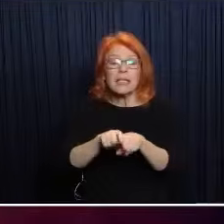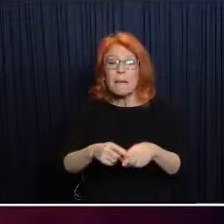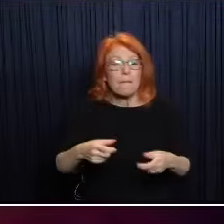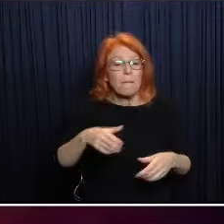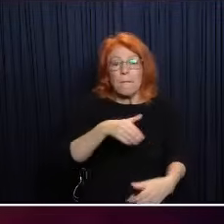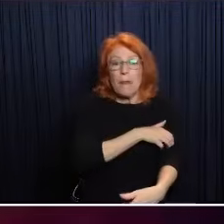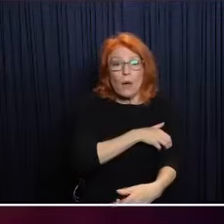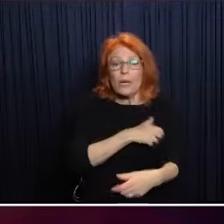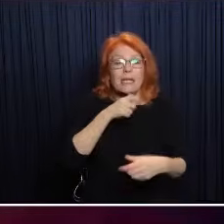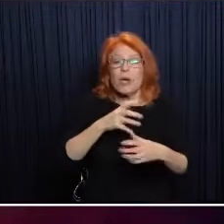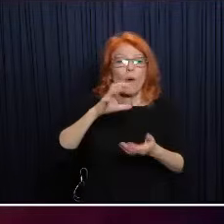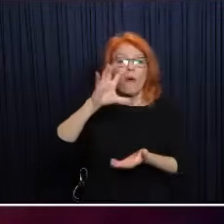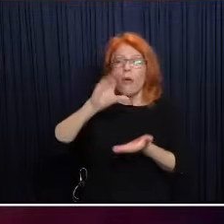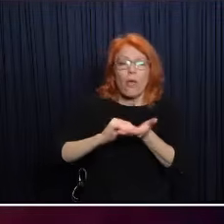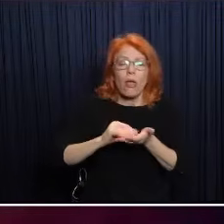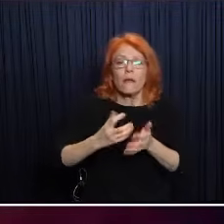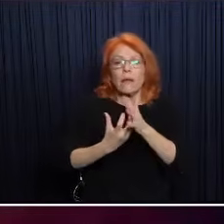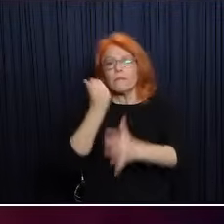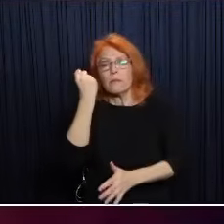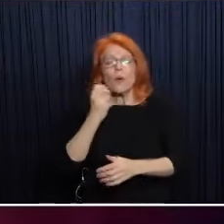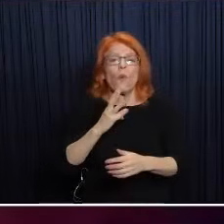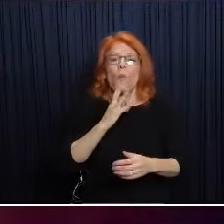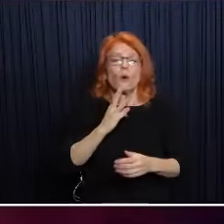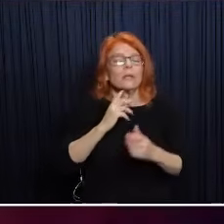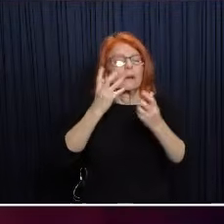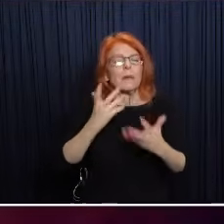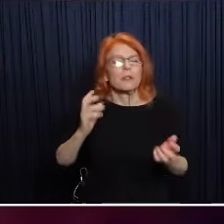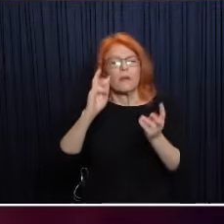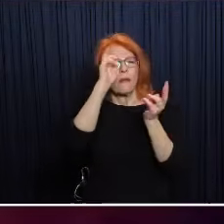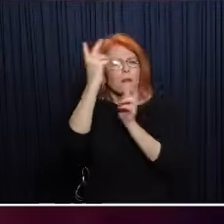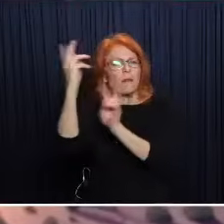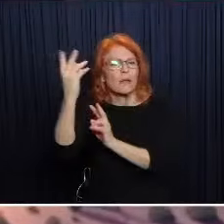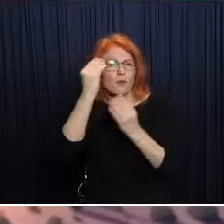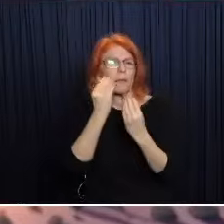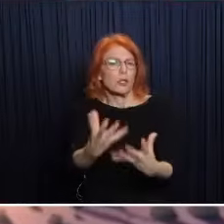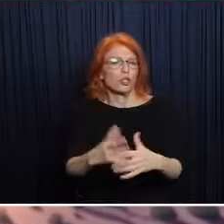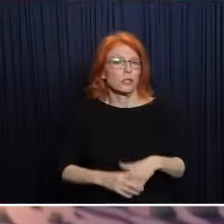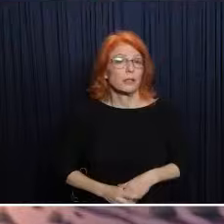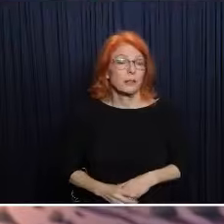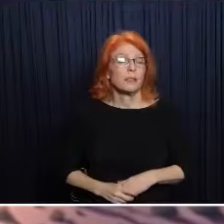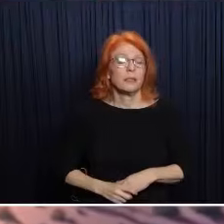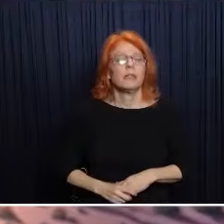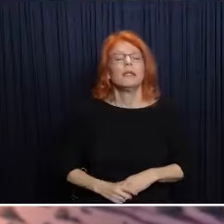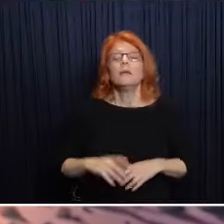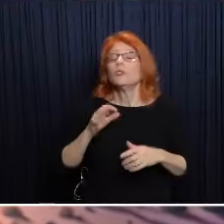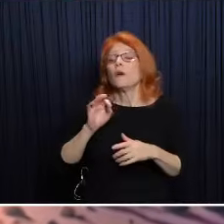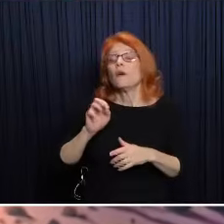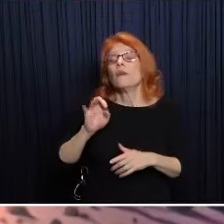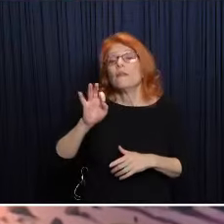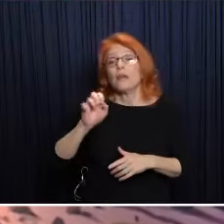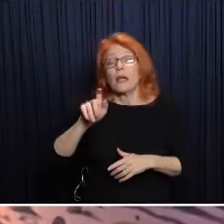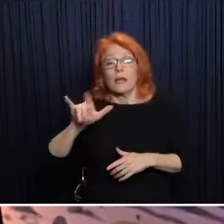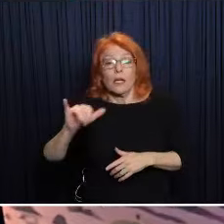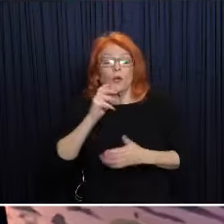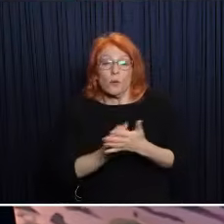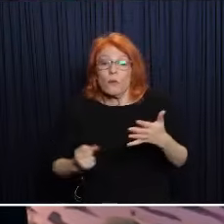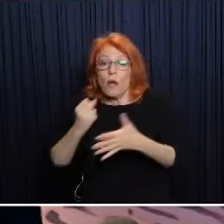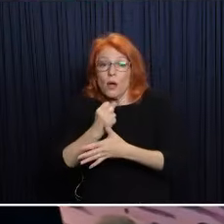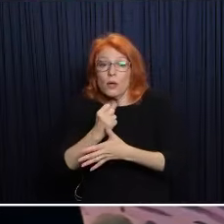CONTINUALLY USE THE SAME RECLAIMED WATER IN THE DATA CENTERS. JUST LIKE POWER. IT DOESN'T DRAIN ON THE POWER.